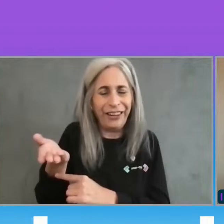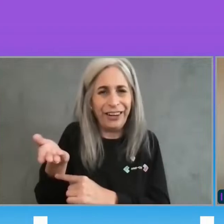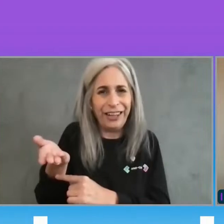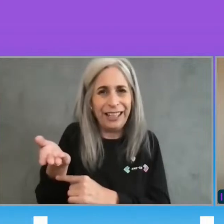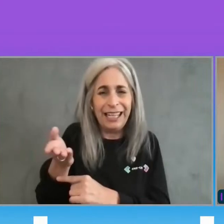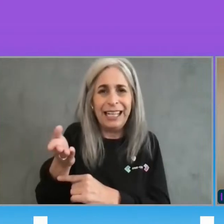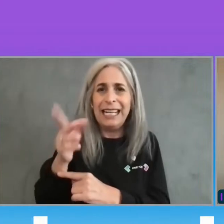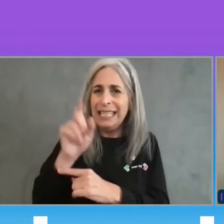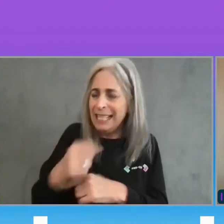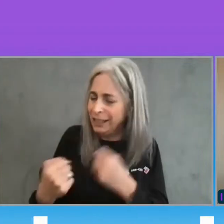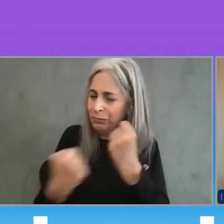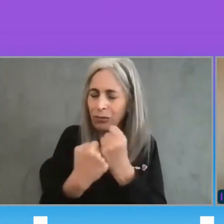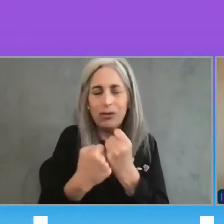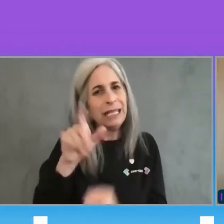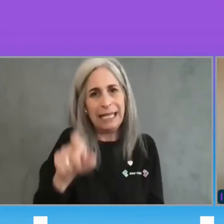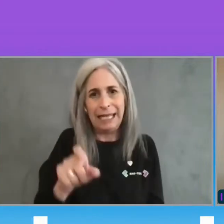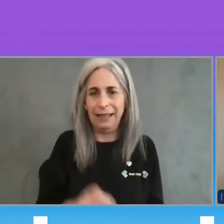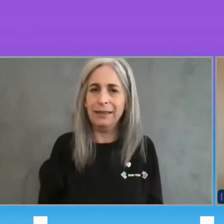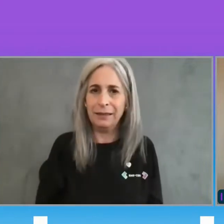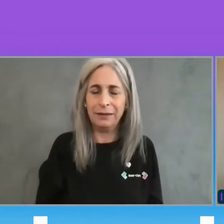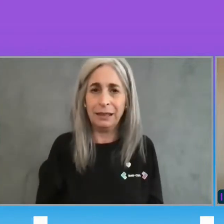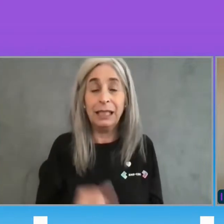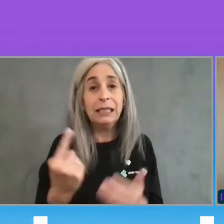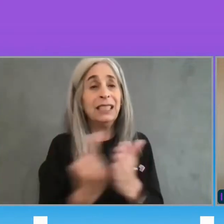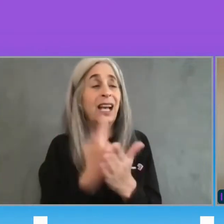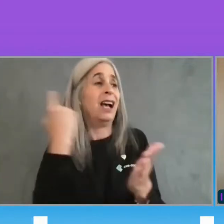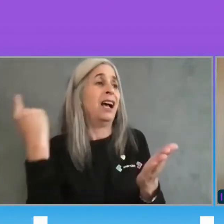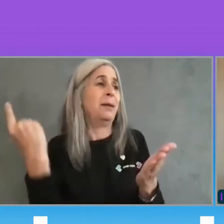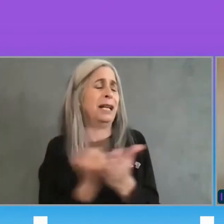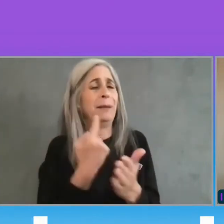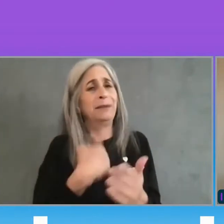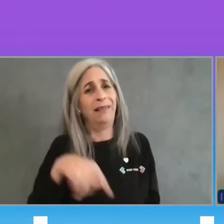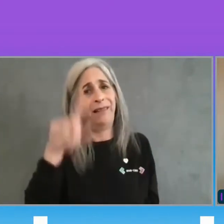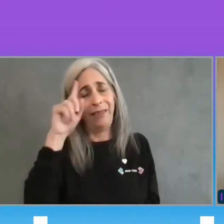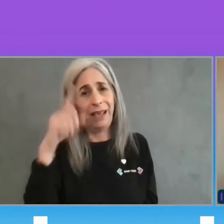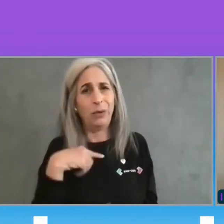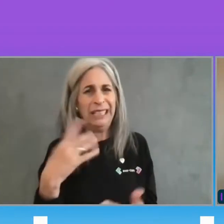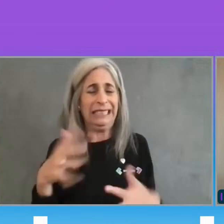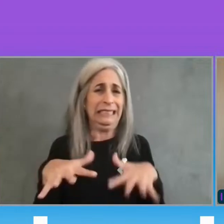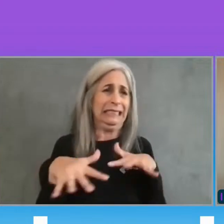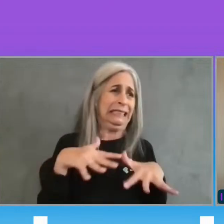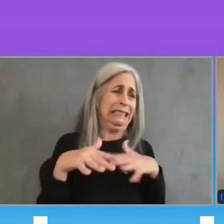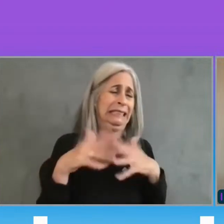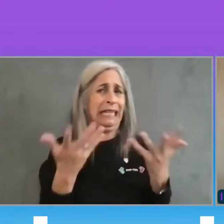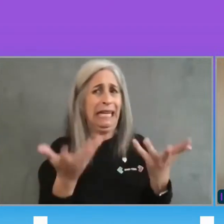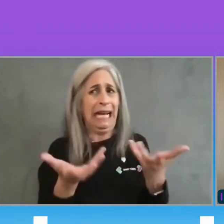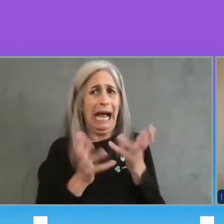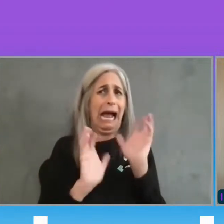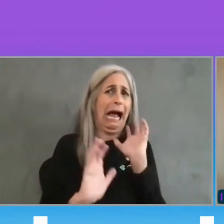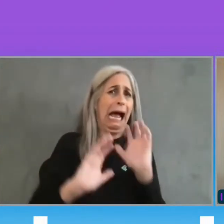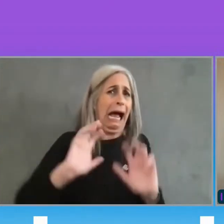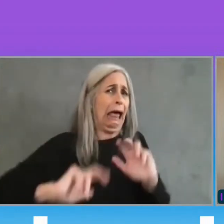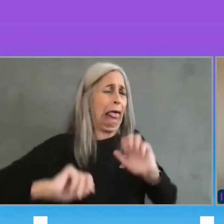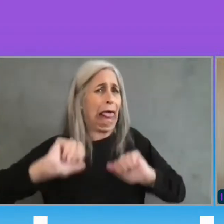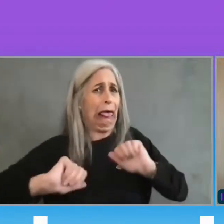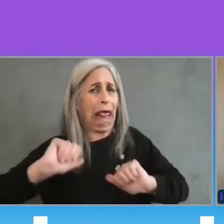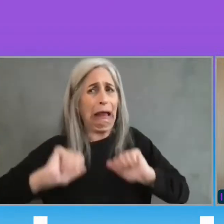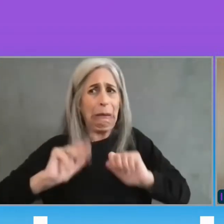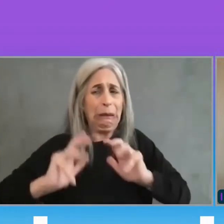needs to be enforced. And I think sometimes we are reluctant